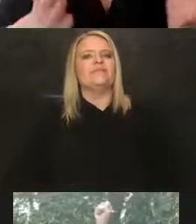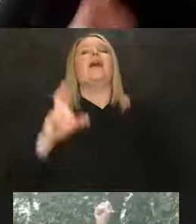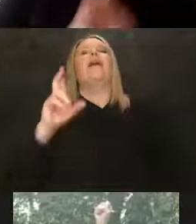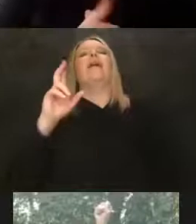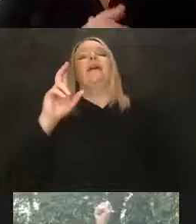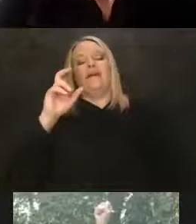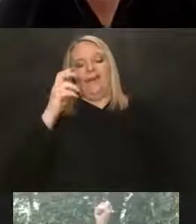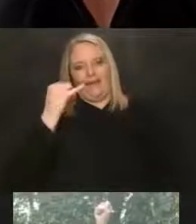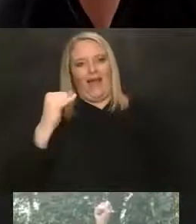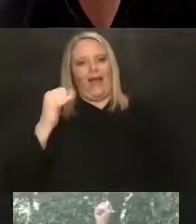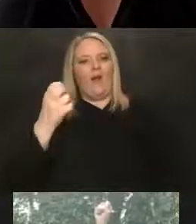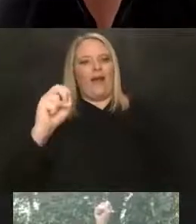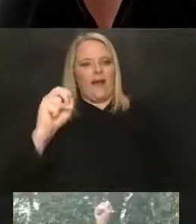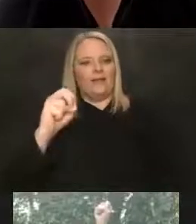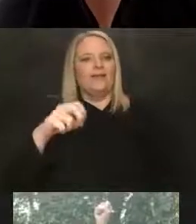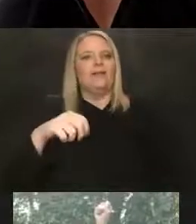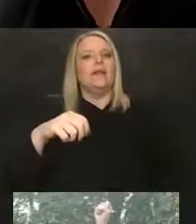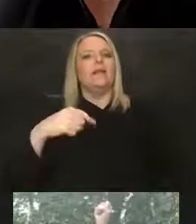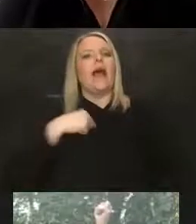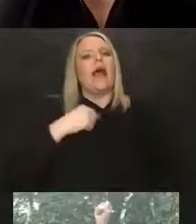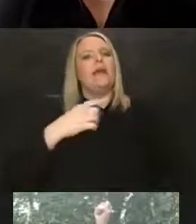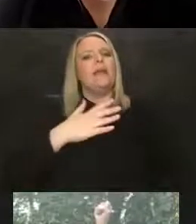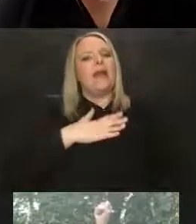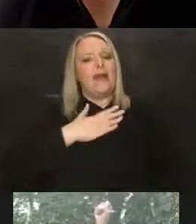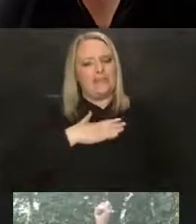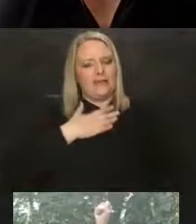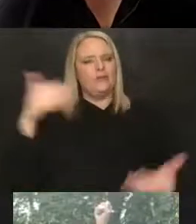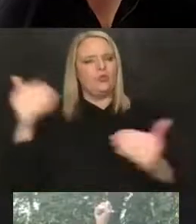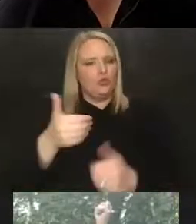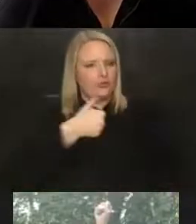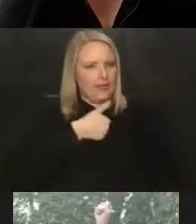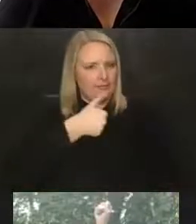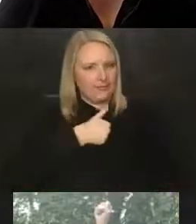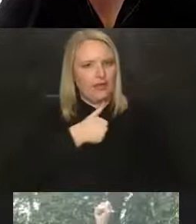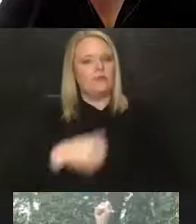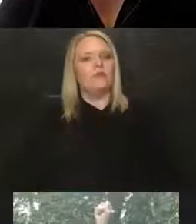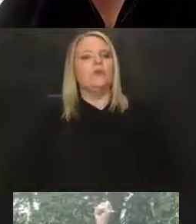I'd be happy to Bianca, and I would be honored if you play